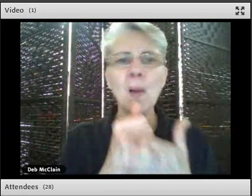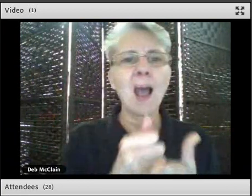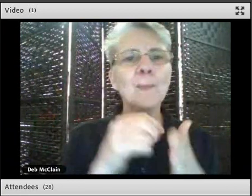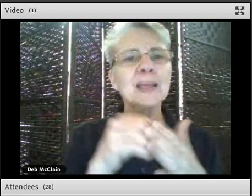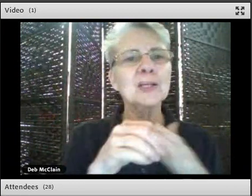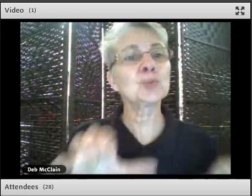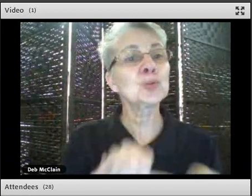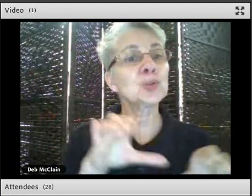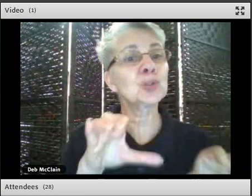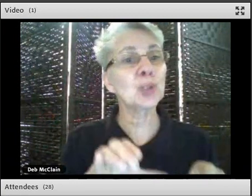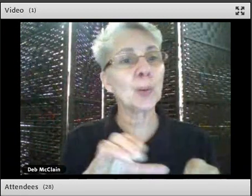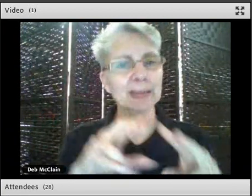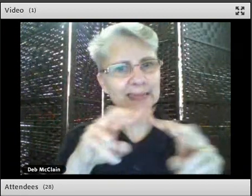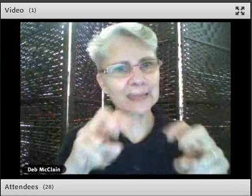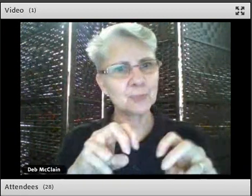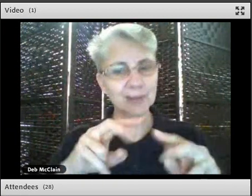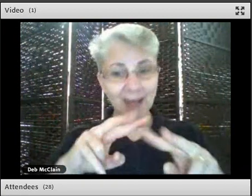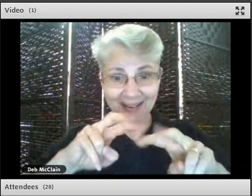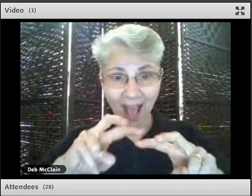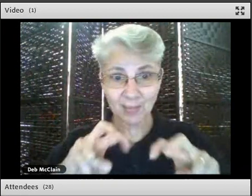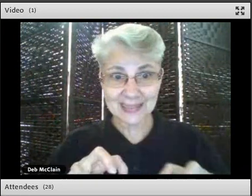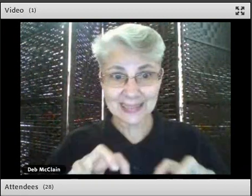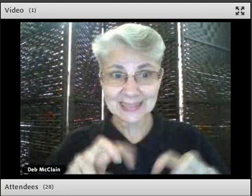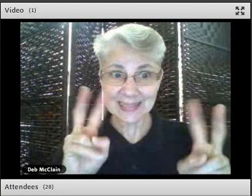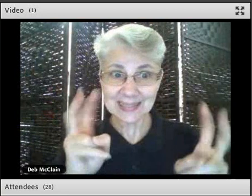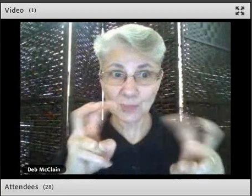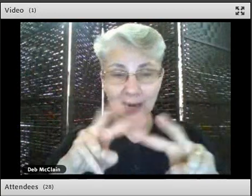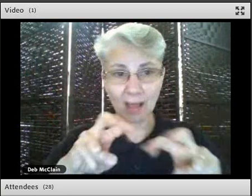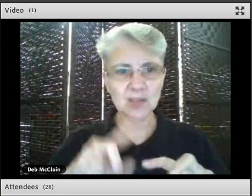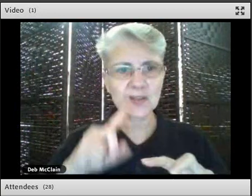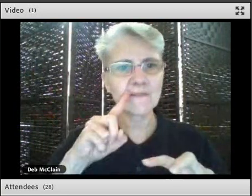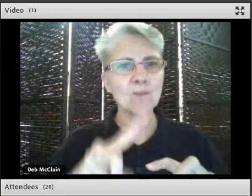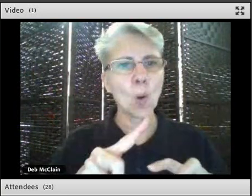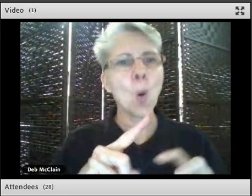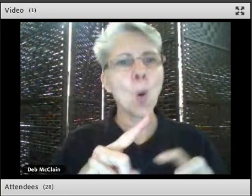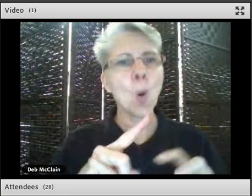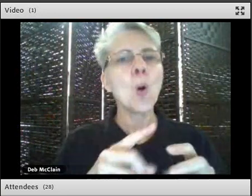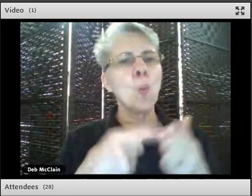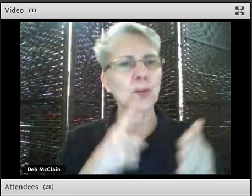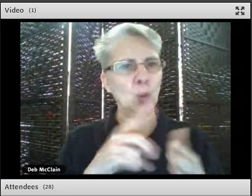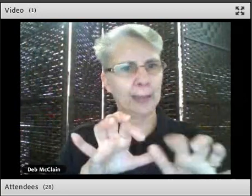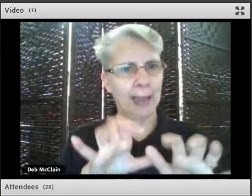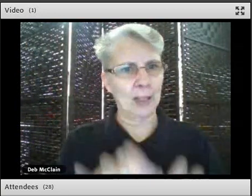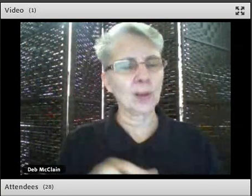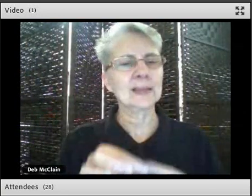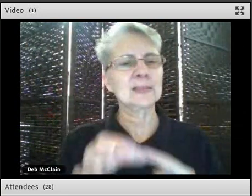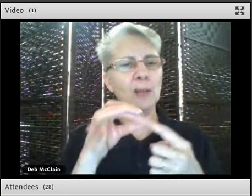particularly if it is for fiction. Place and Date of Capture.